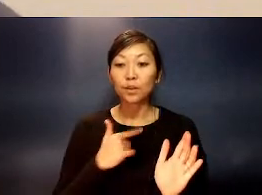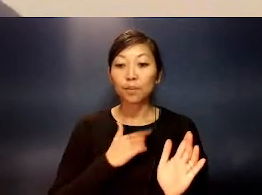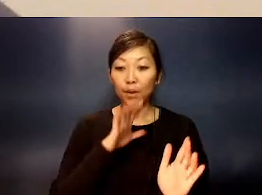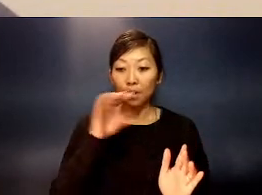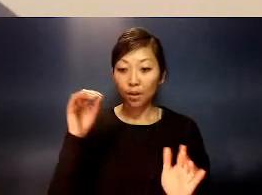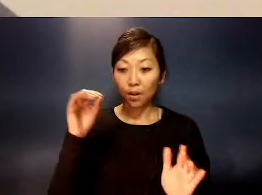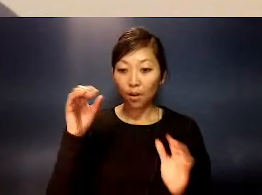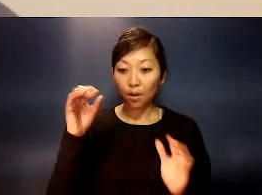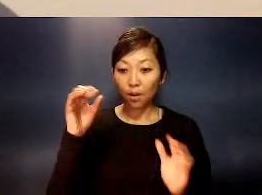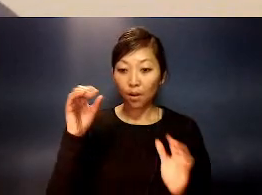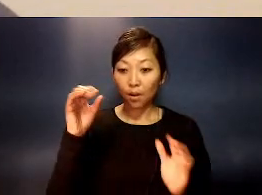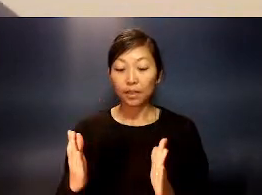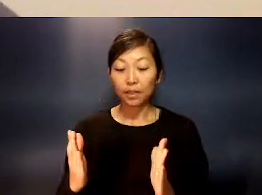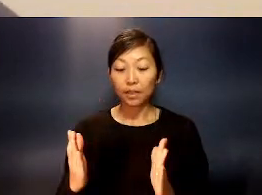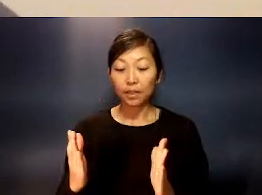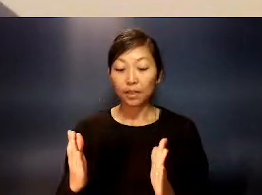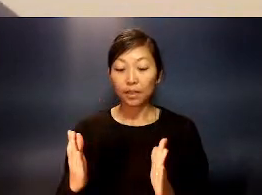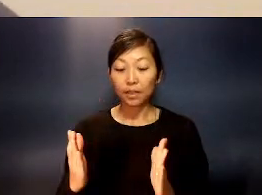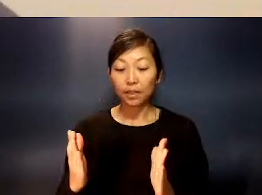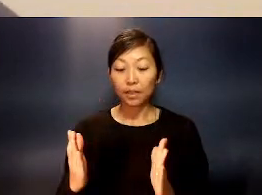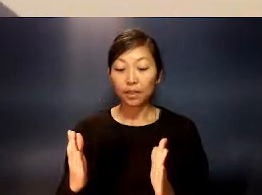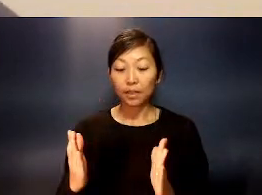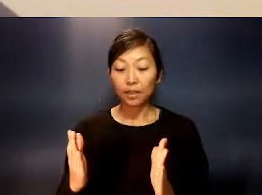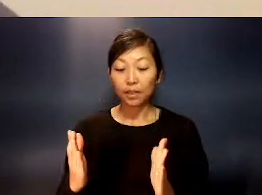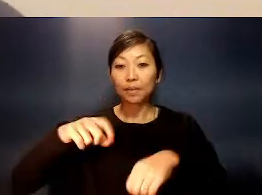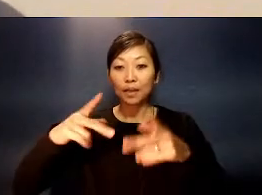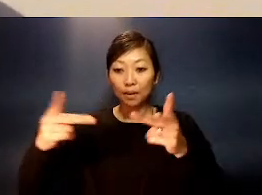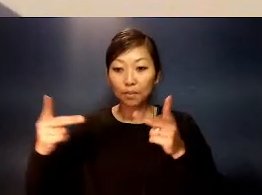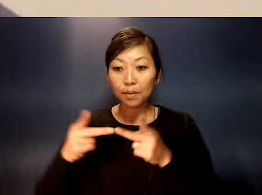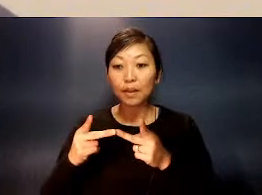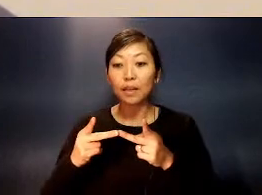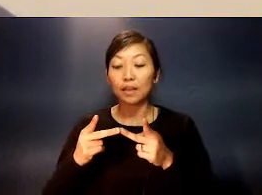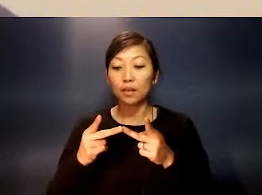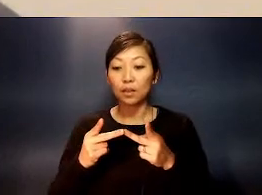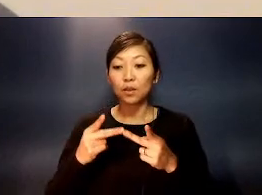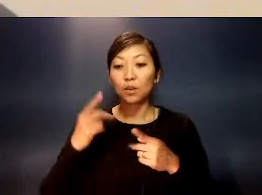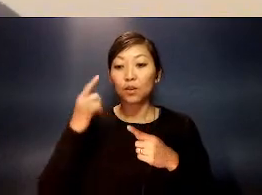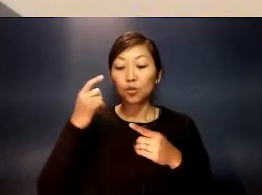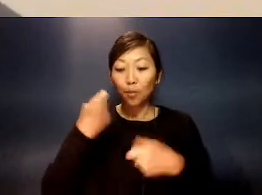BUT FOR ALL THE PEOPLE WHO PUT THEIR FAITH IN US TO ADDRESS GUN VIOLENCE, TO HOLD POLICE ACCOUNTABLE AND TO PREVENT THE NEXT POLICE KILLING.